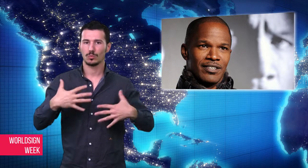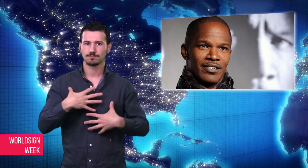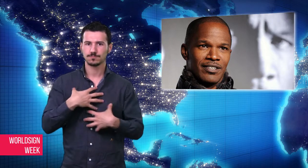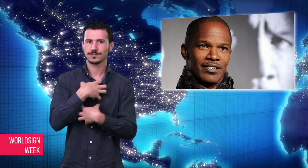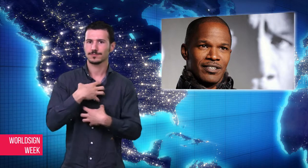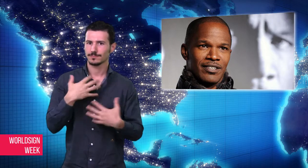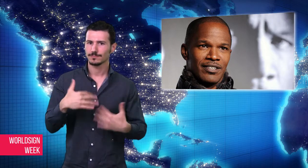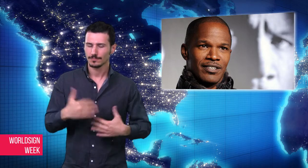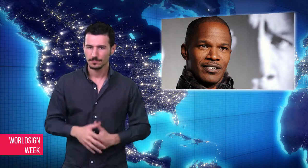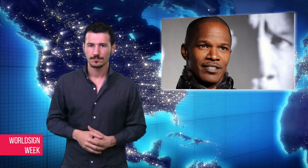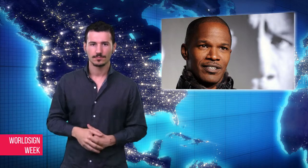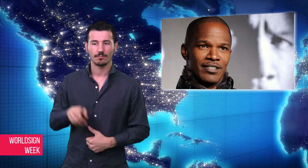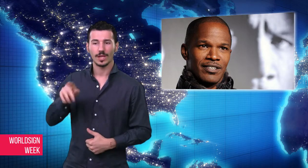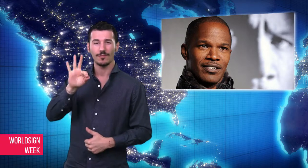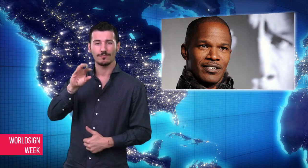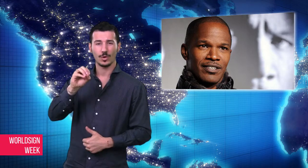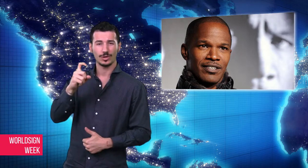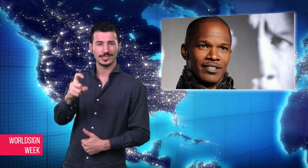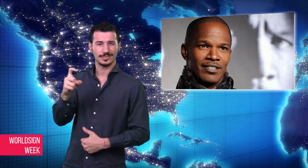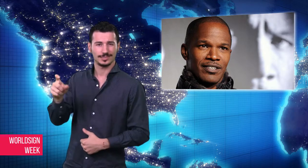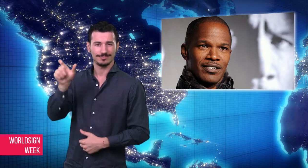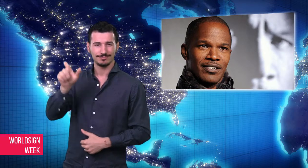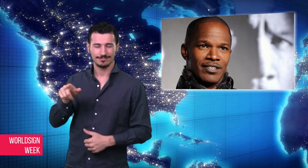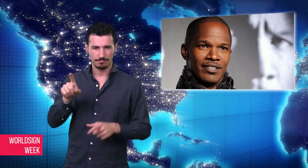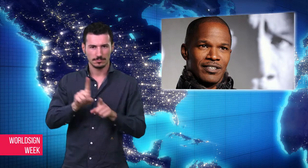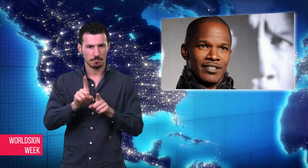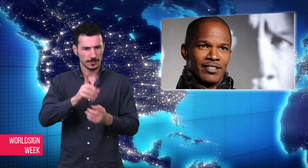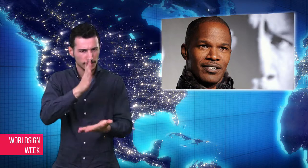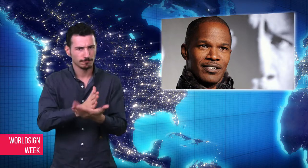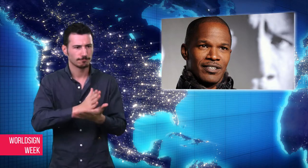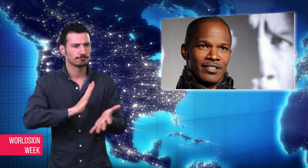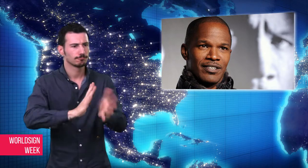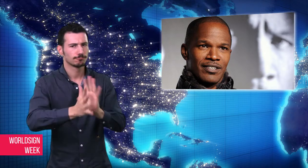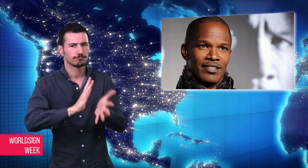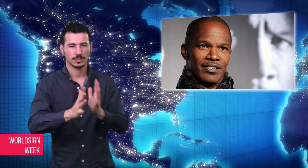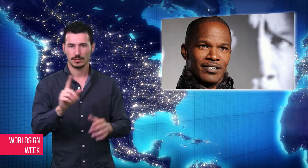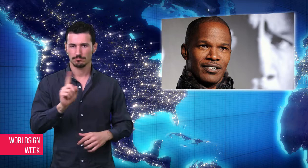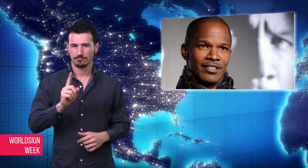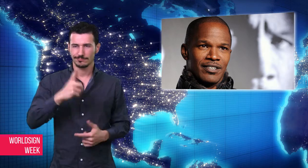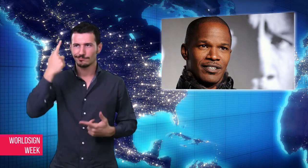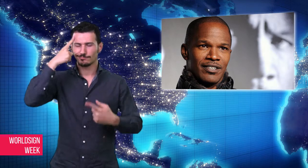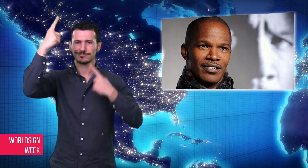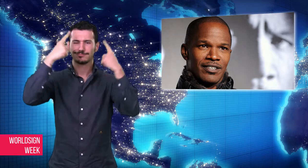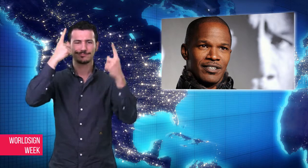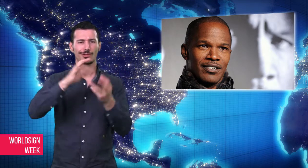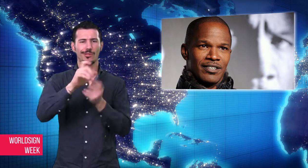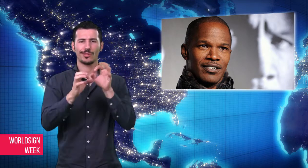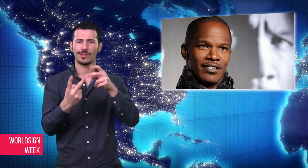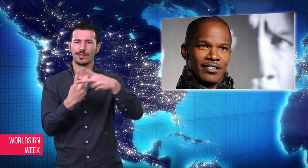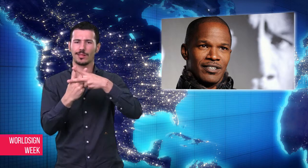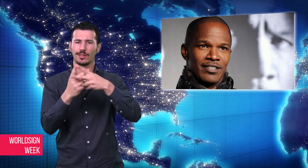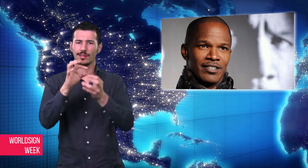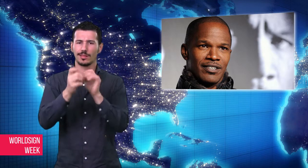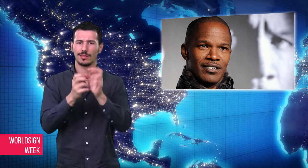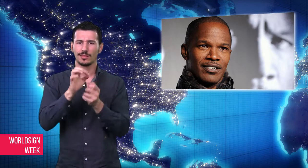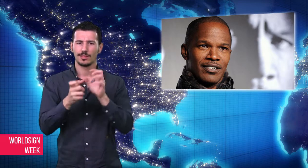pretended to use sign language and was waving his hands around in the air in a